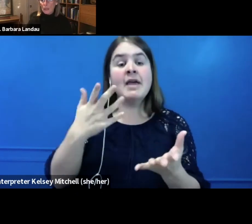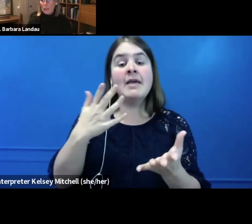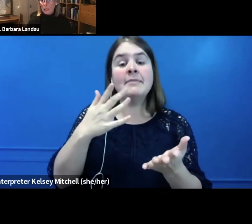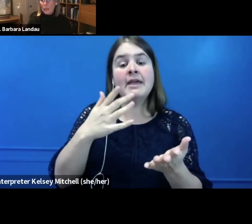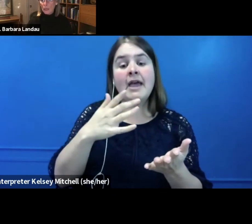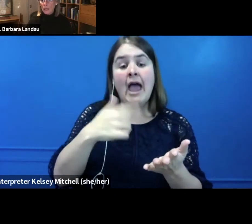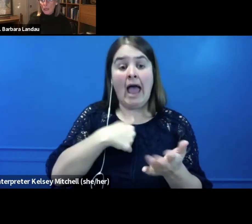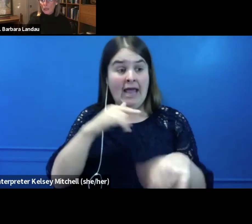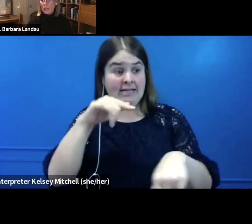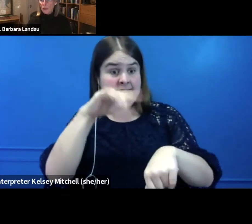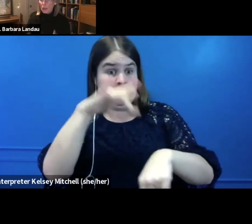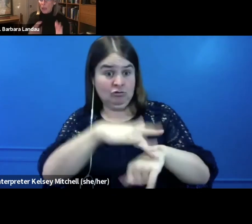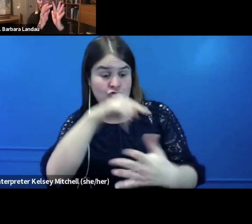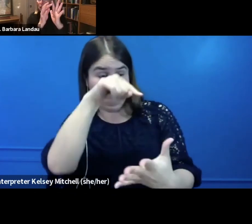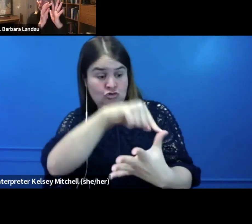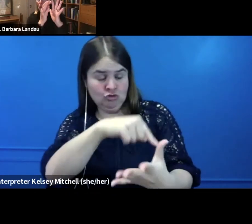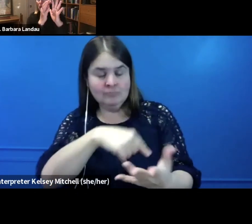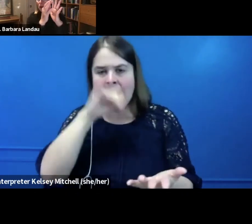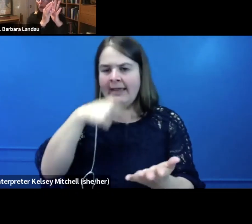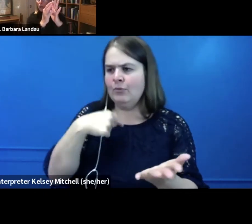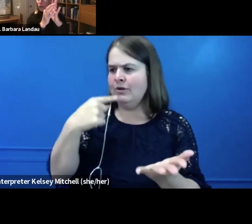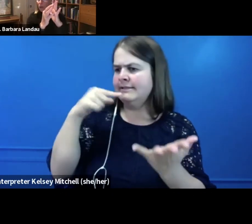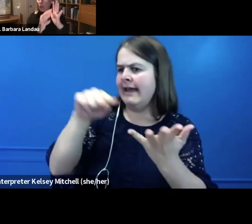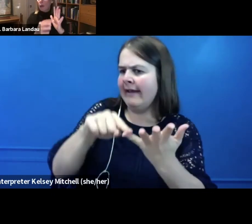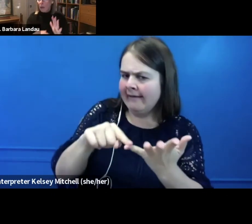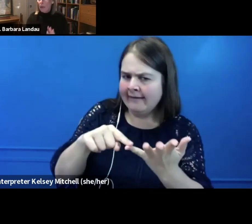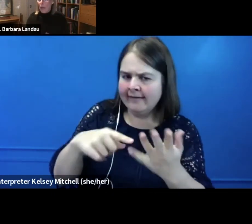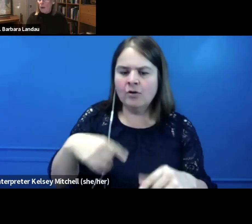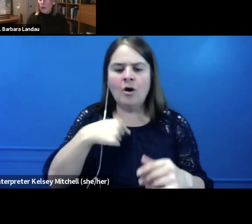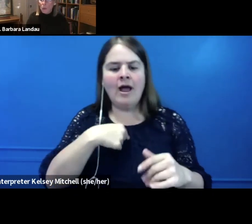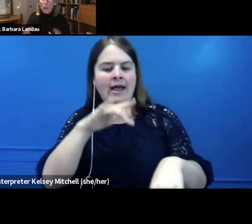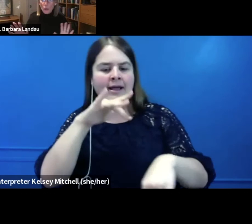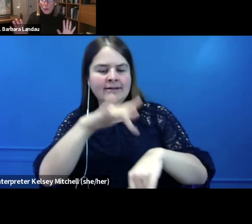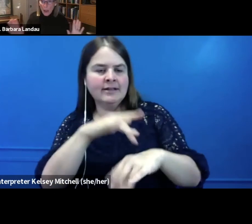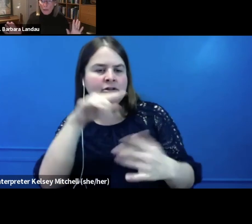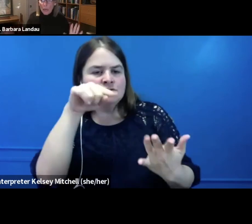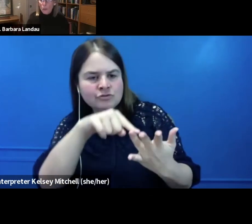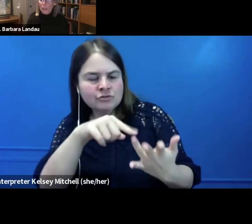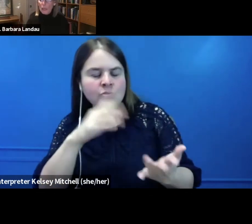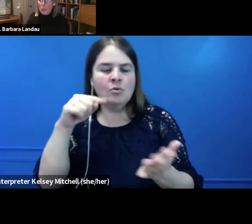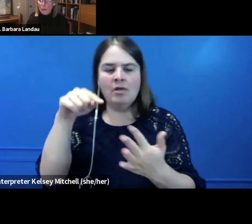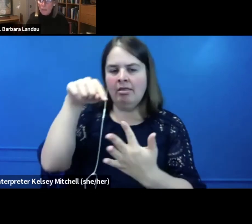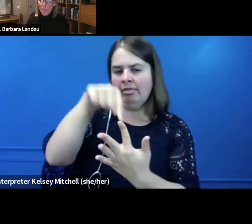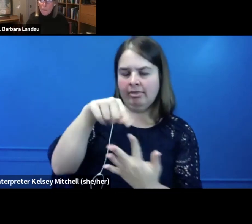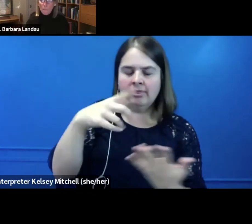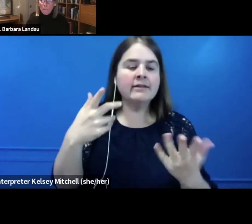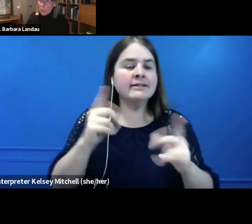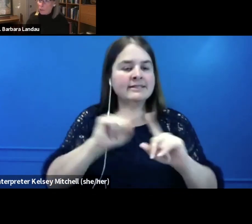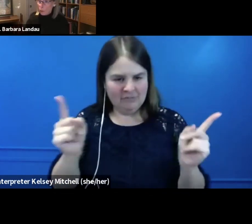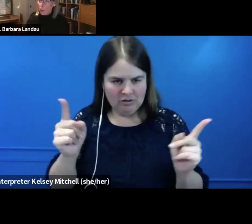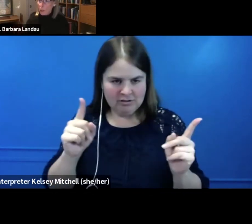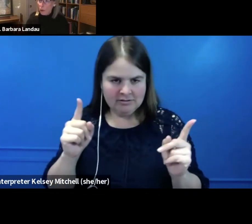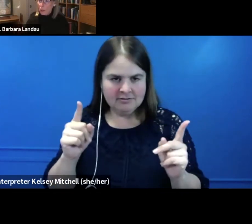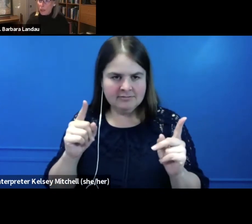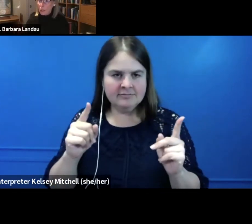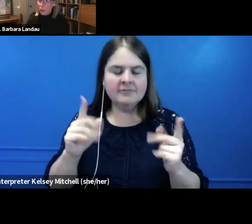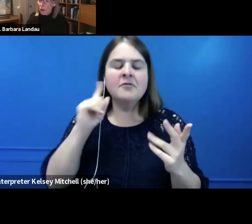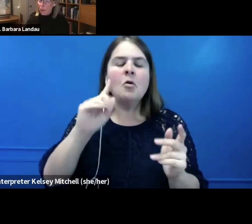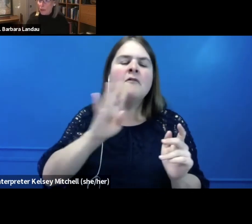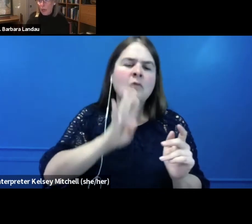the location they indicate so a lot of these cross finger errors which are have an explanation but that's for a four